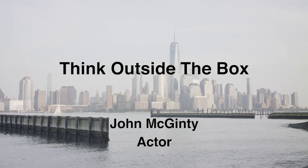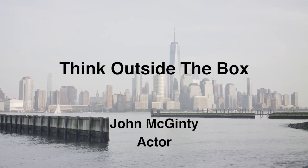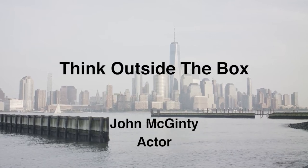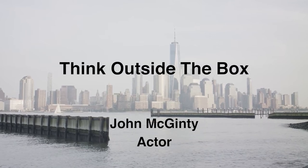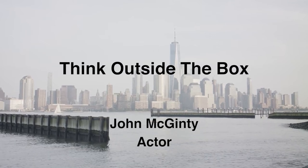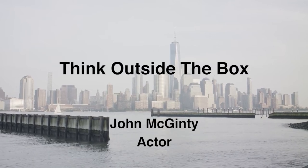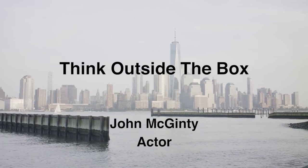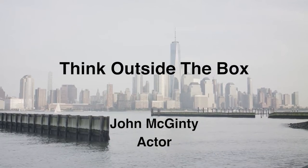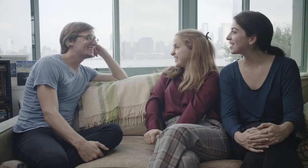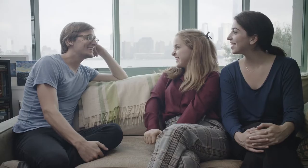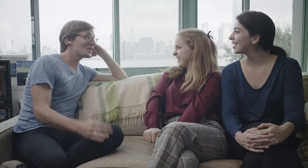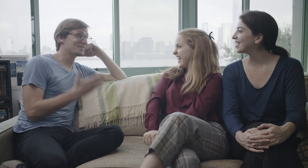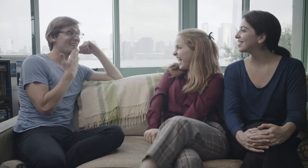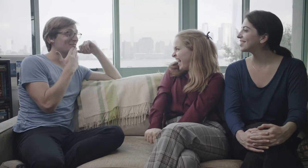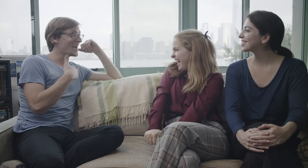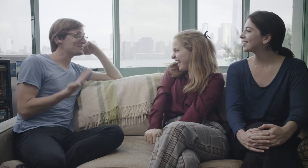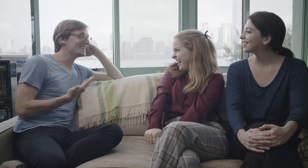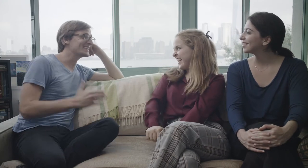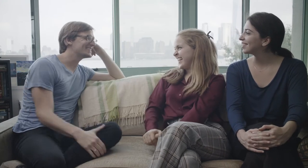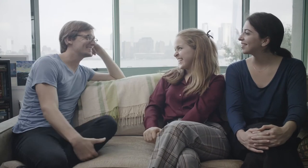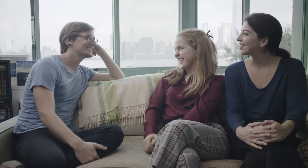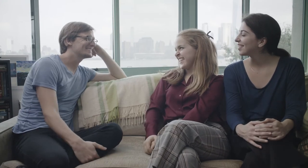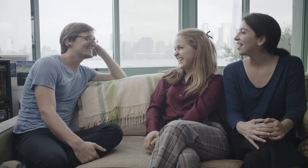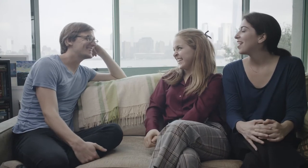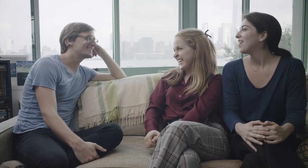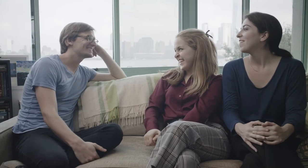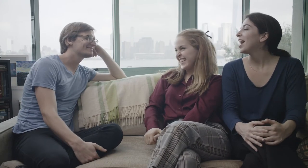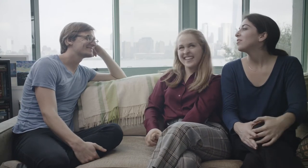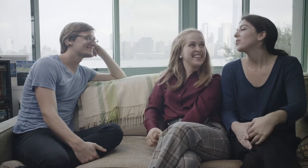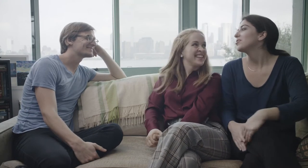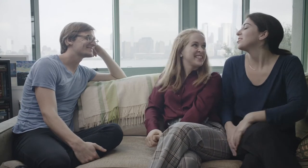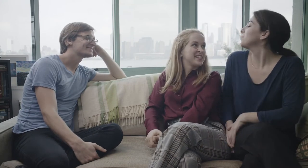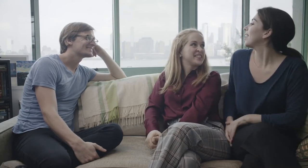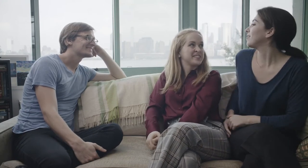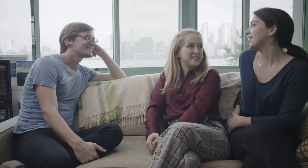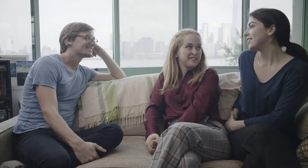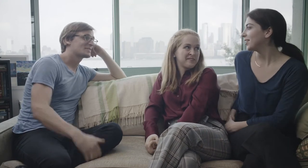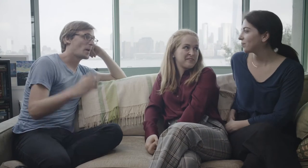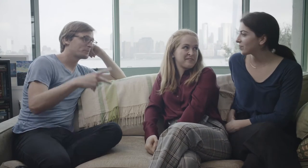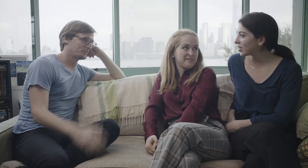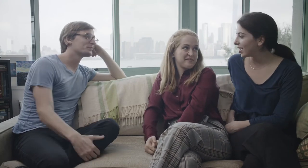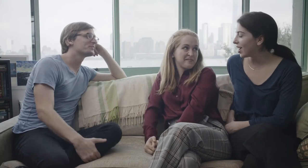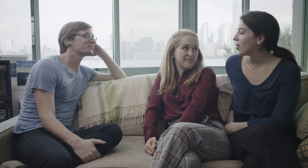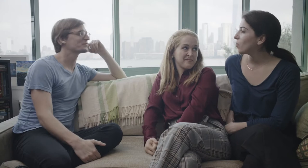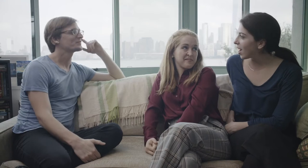Thank you so much for joining us. Thank you for having me! : We have a question to begin with. Okay.